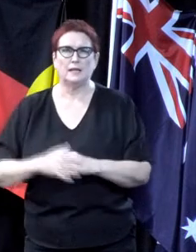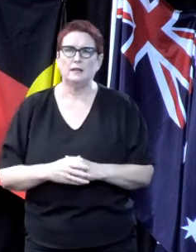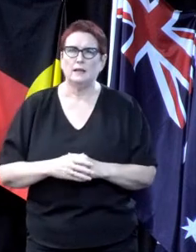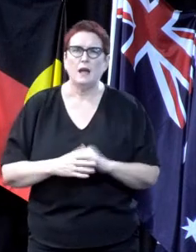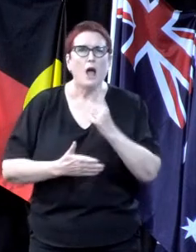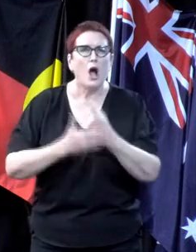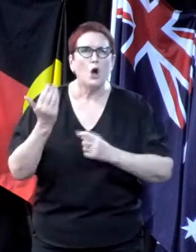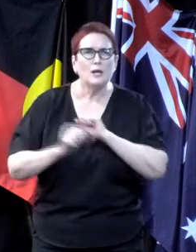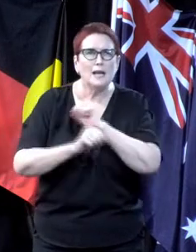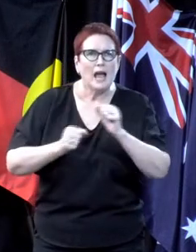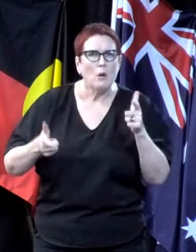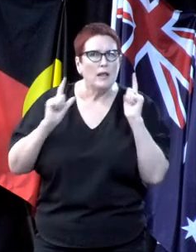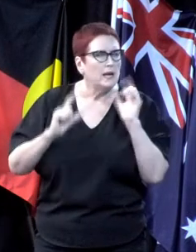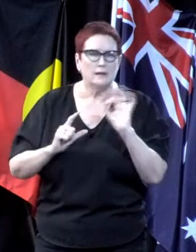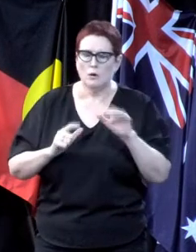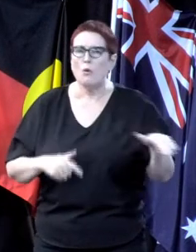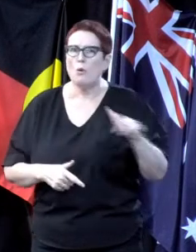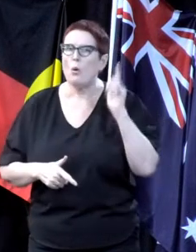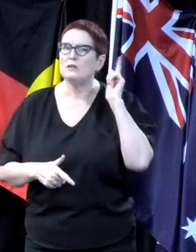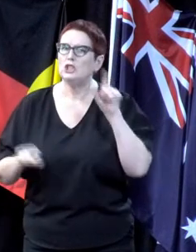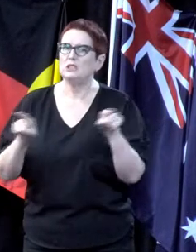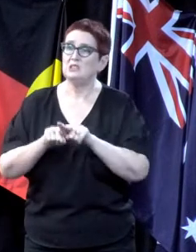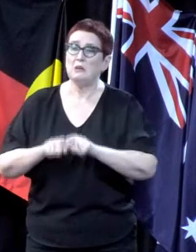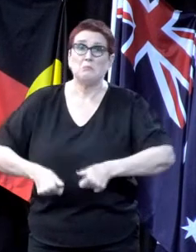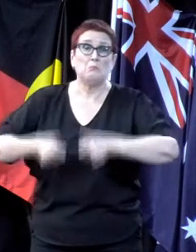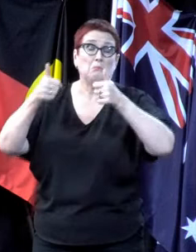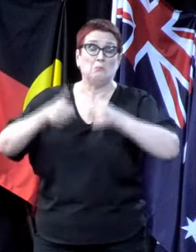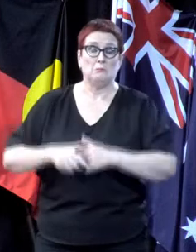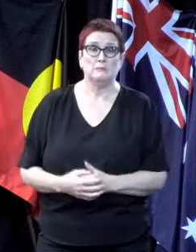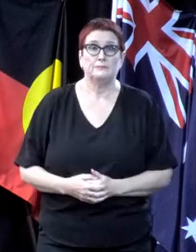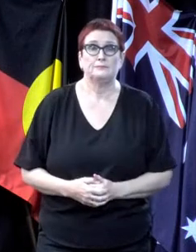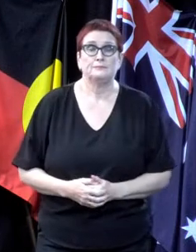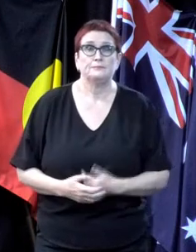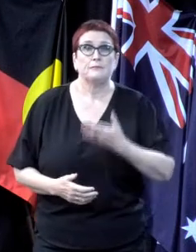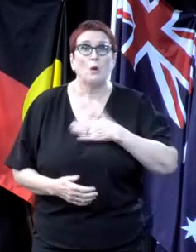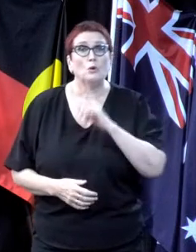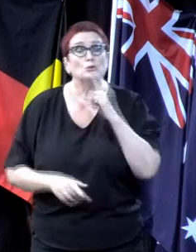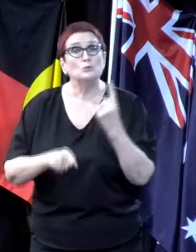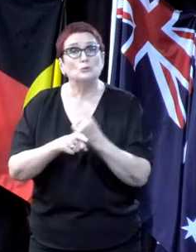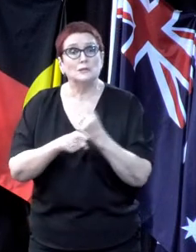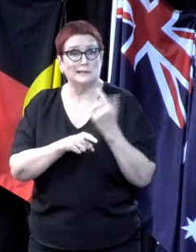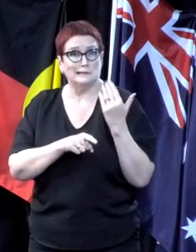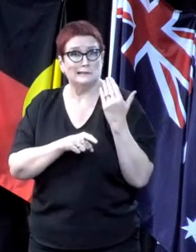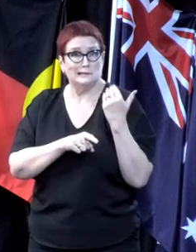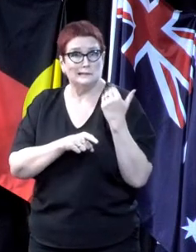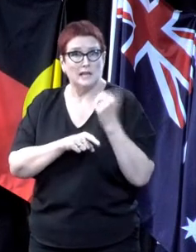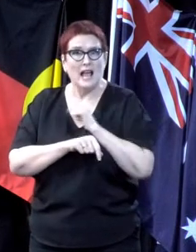It was across with the teachers and where they were feeling. I'd also like to say that, in our recent school opinion survey,